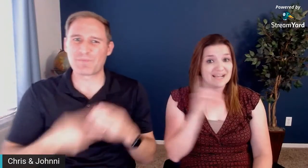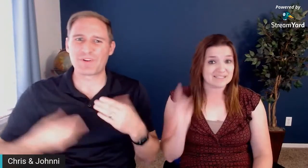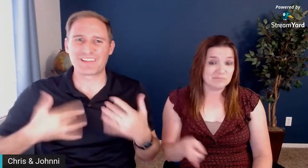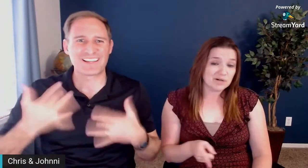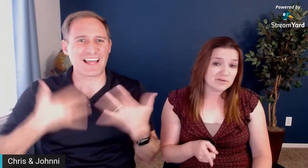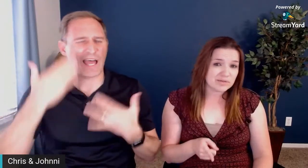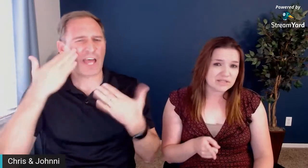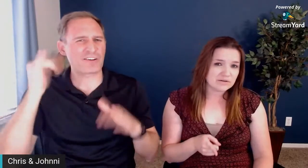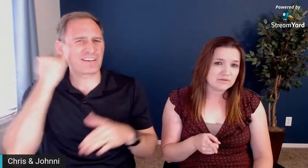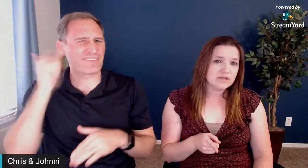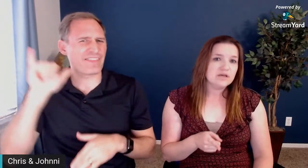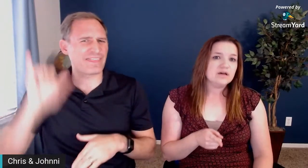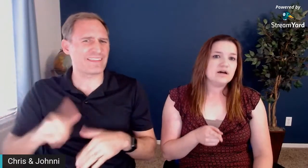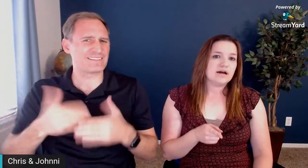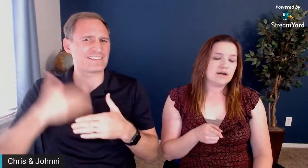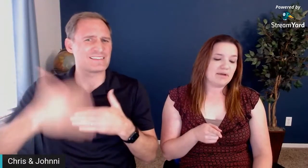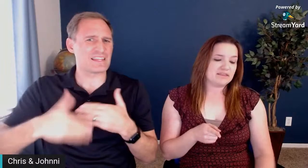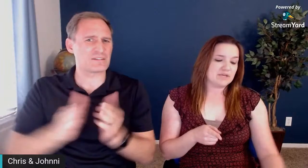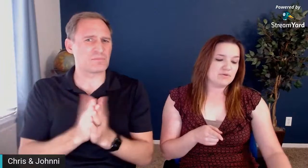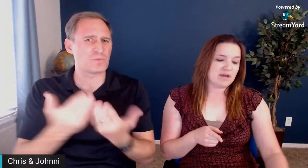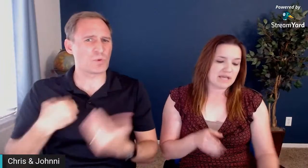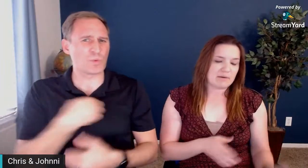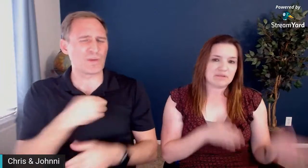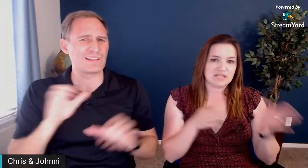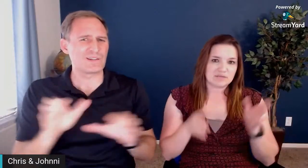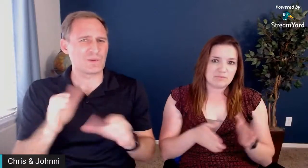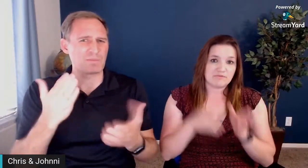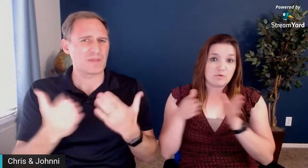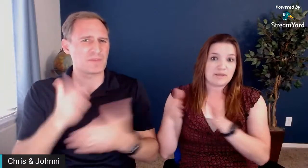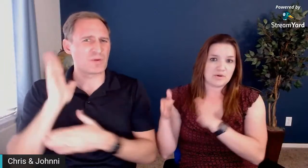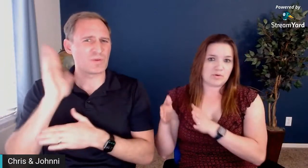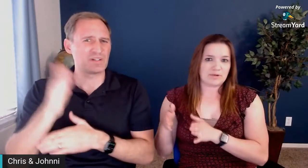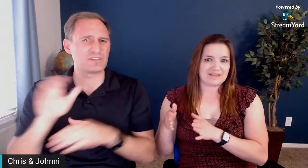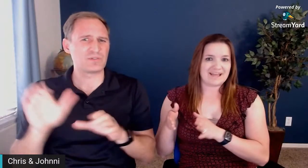next book we do um i think we might come out with another one before we incorporate that